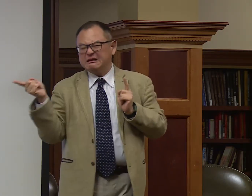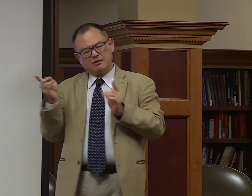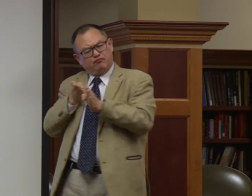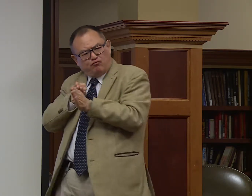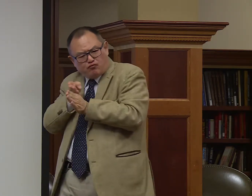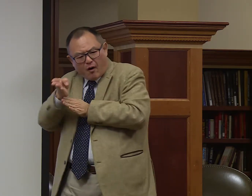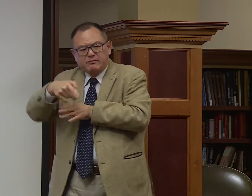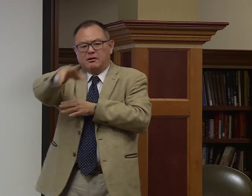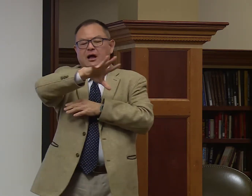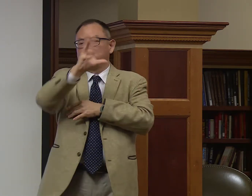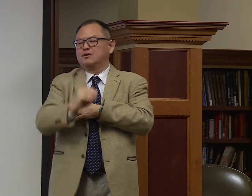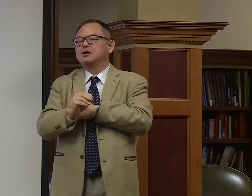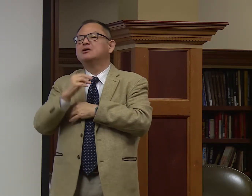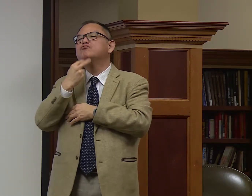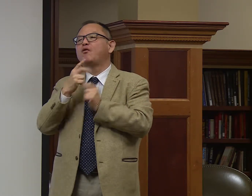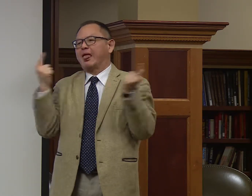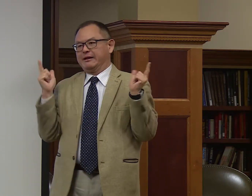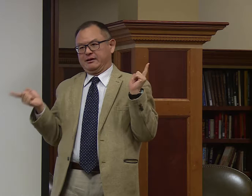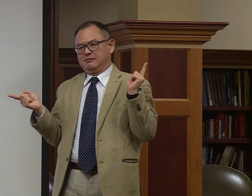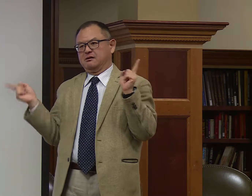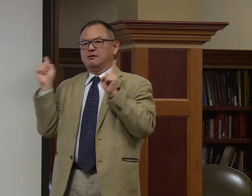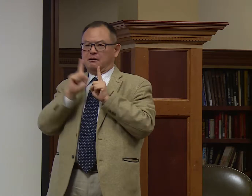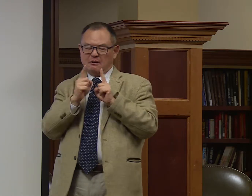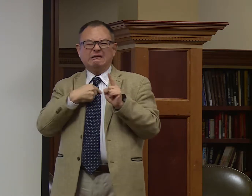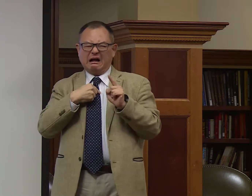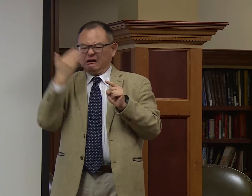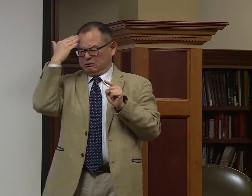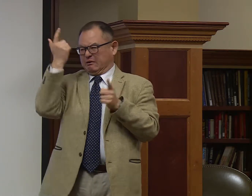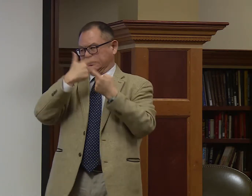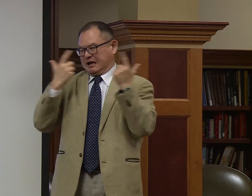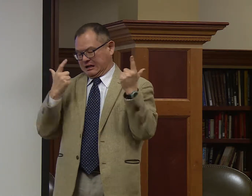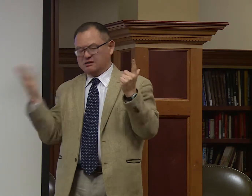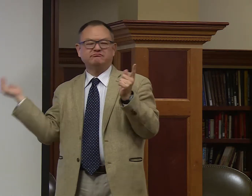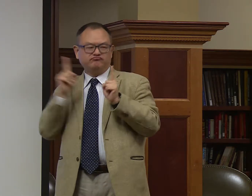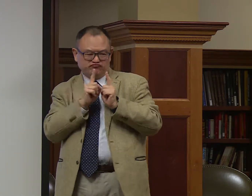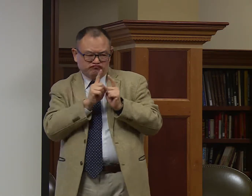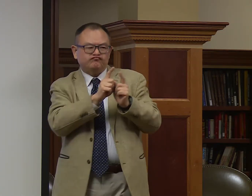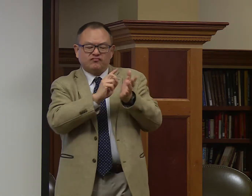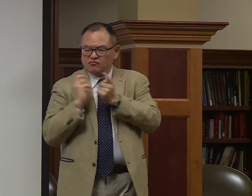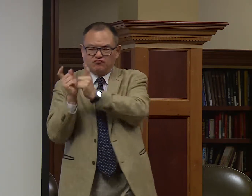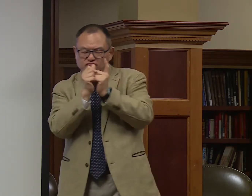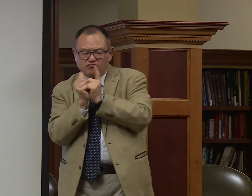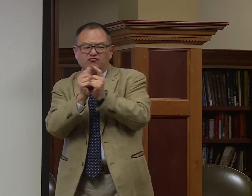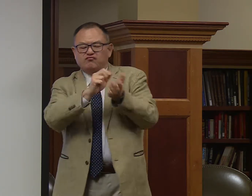and sign language as well. They joined me on my journeys there,